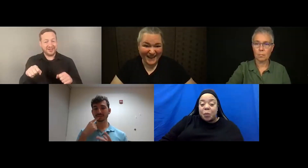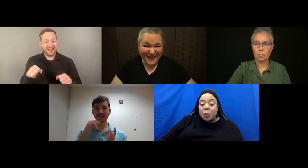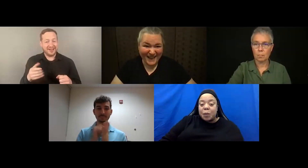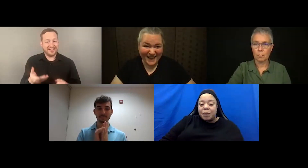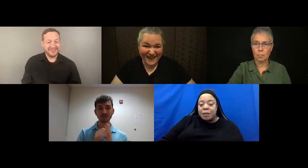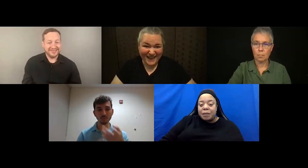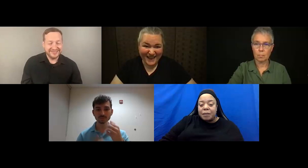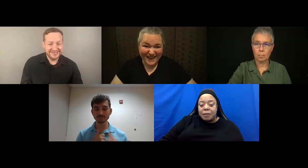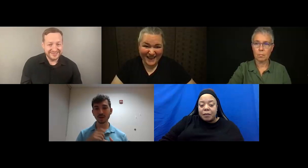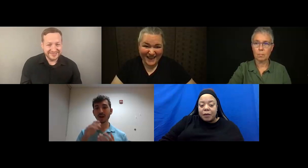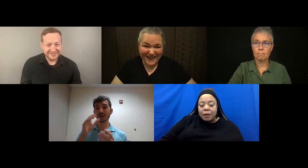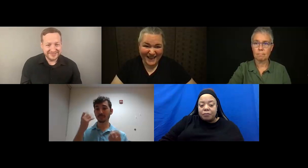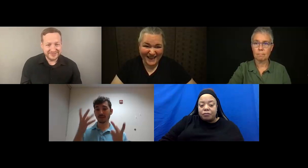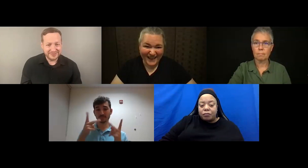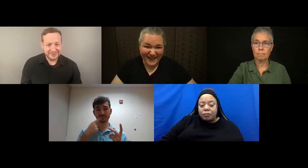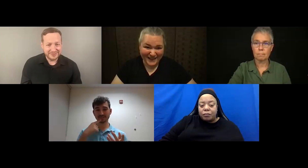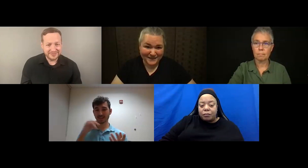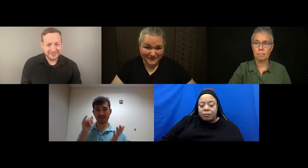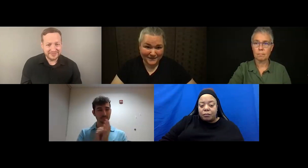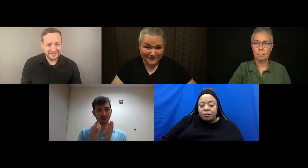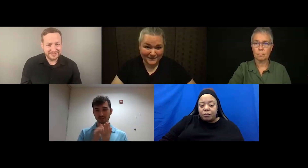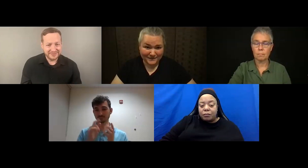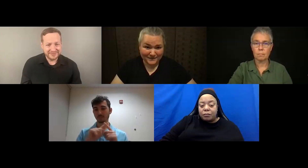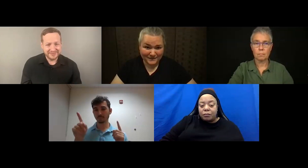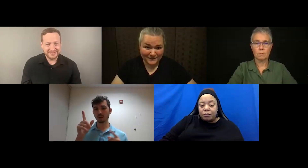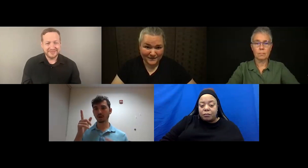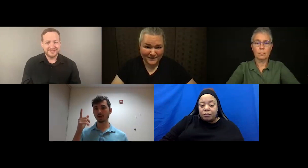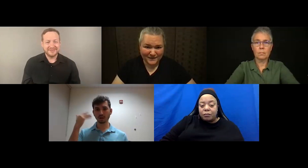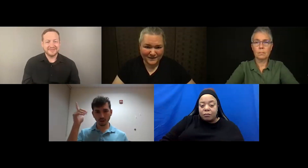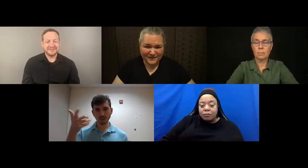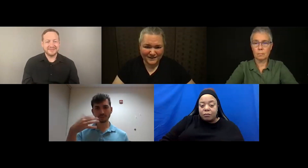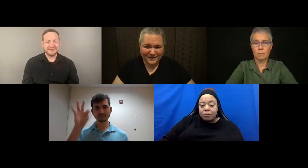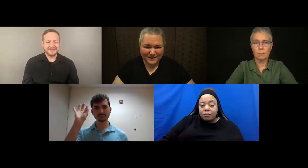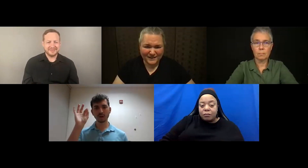Yoel: Sorry Tim. There's things that seem impossible to